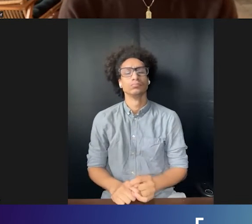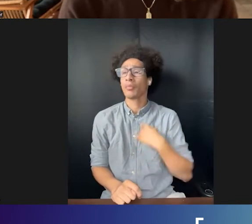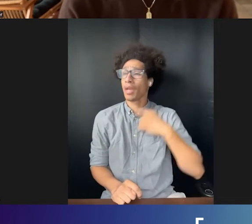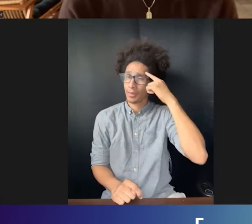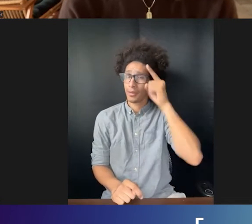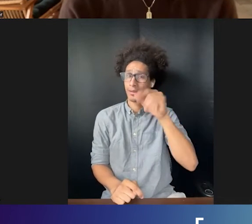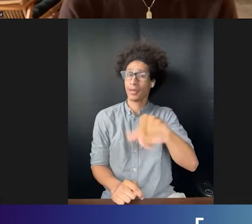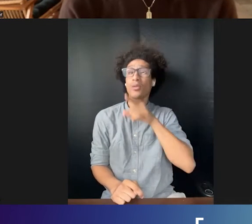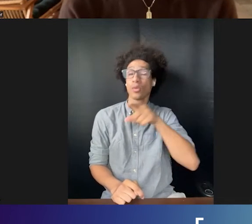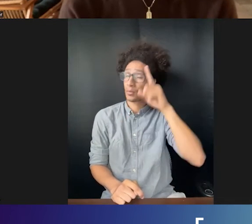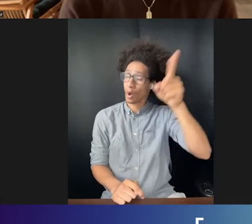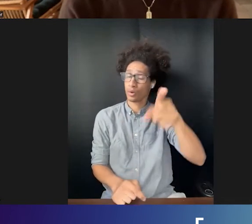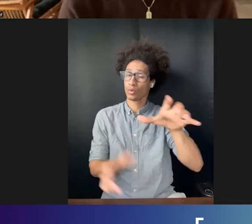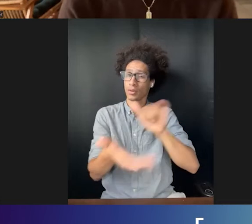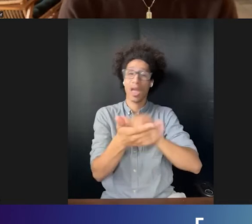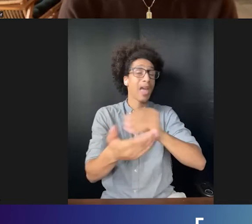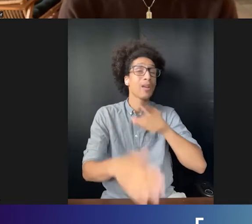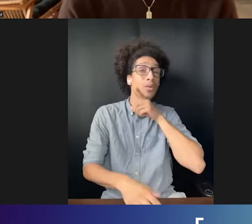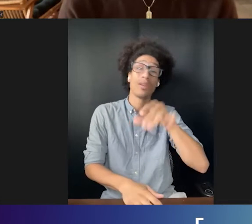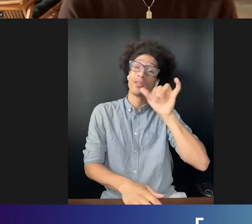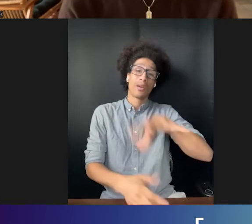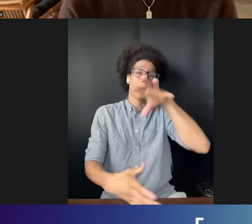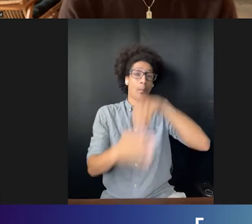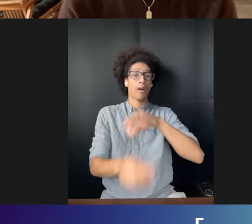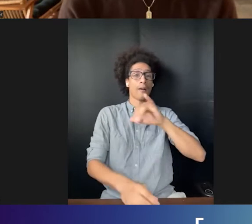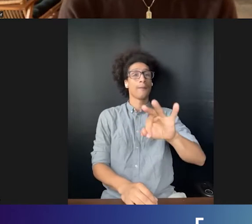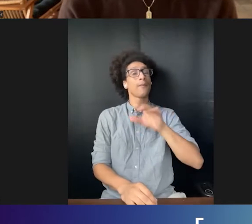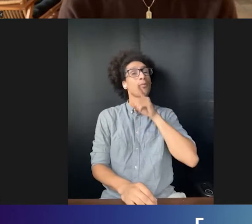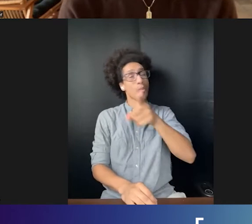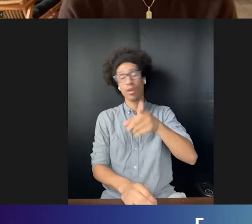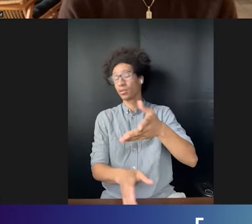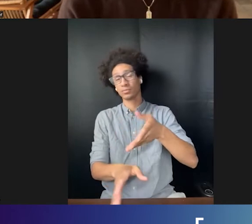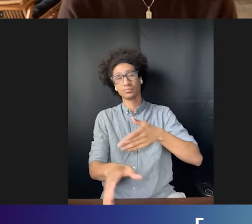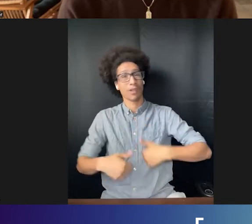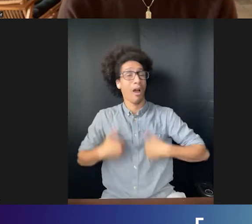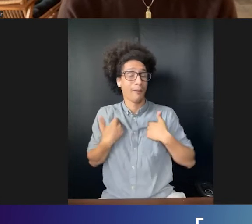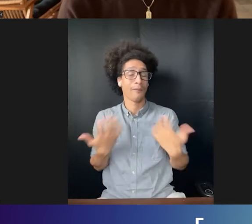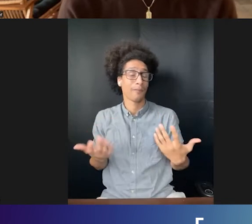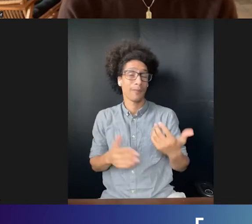And it is just the reality of, you know, there is a certain release schedule every distribution company has